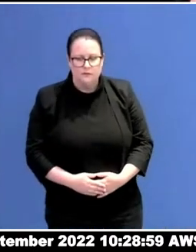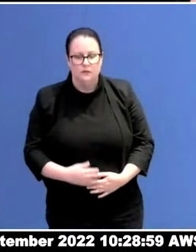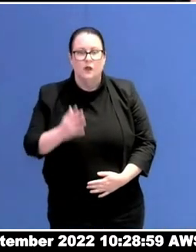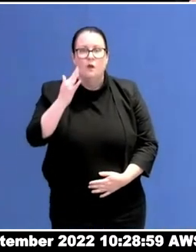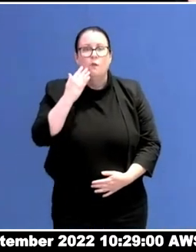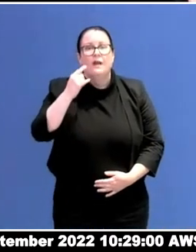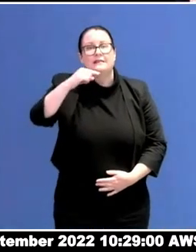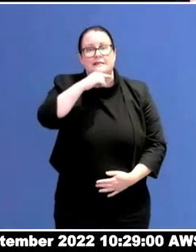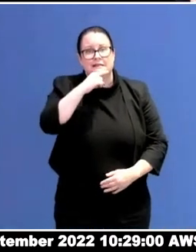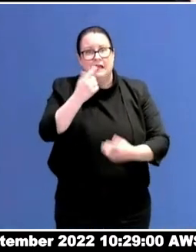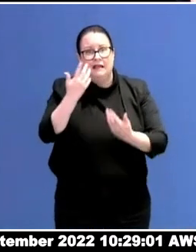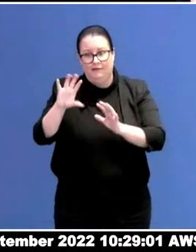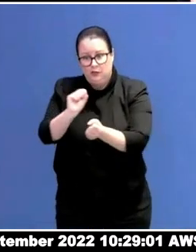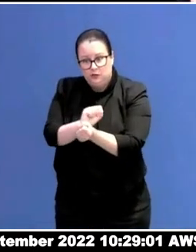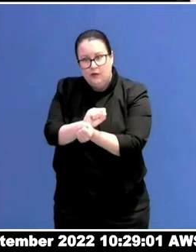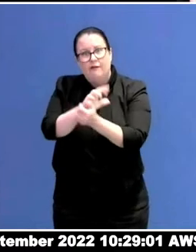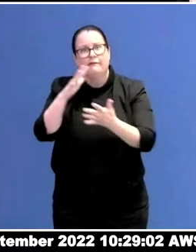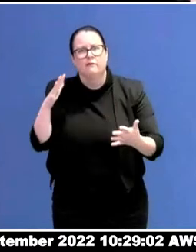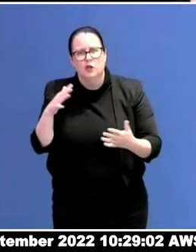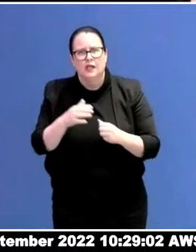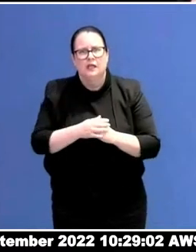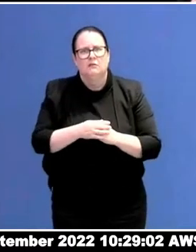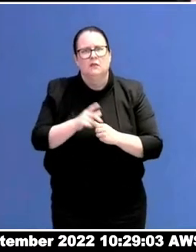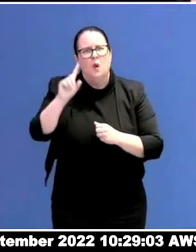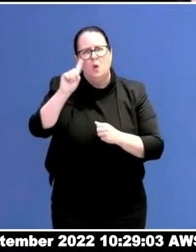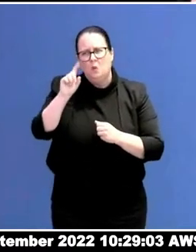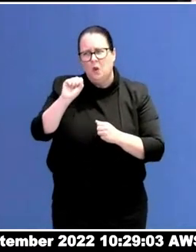how he was coping with the time he had spent in the centre?